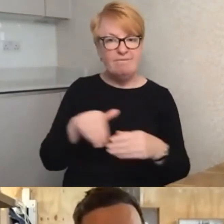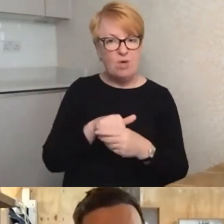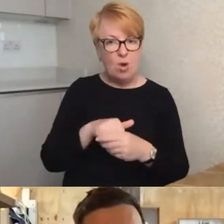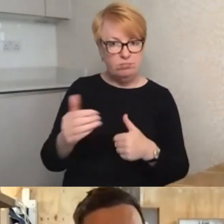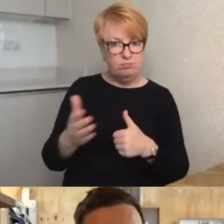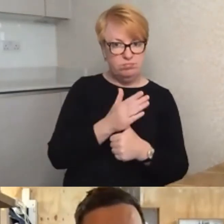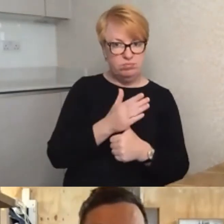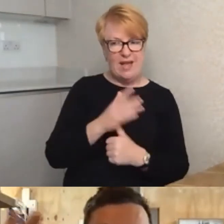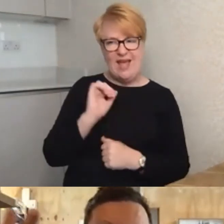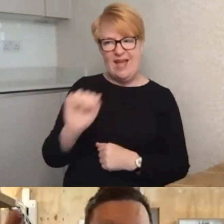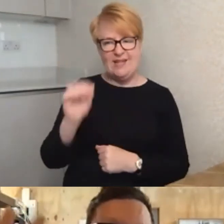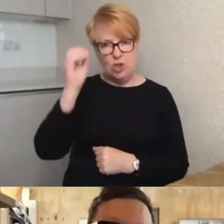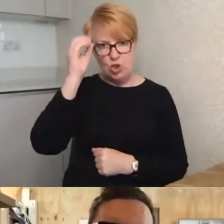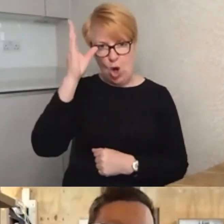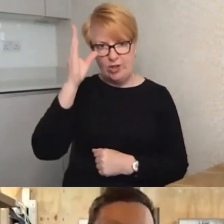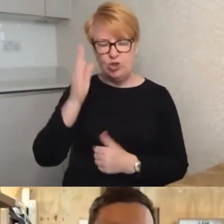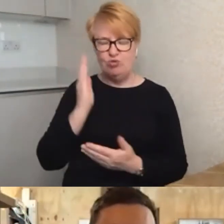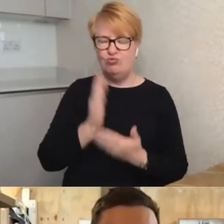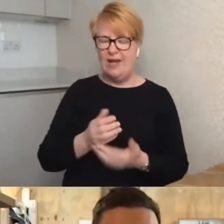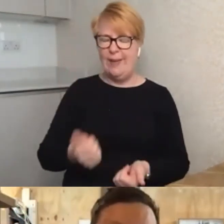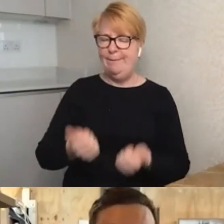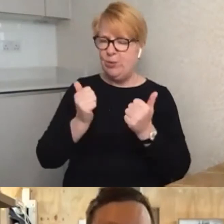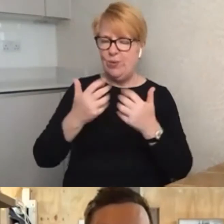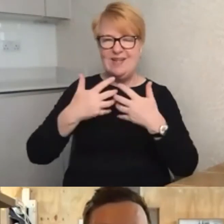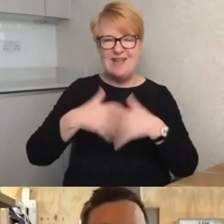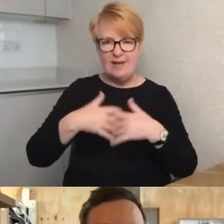station is that he's really technical. So, he basically built the radio station.